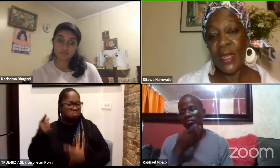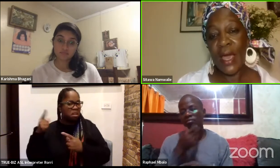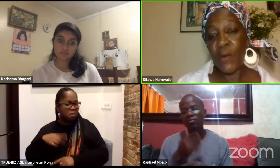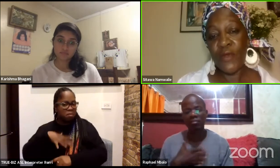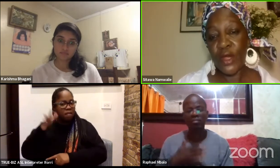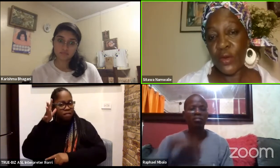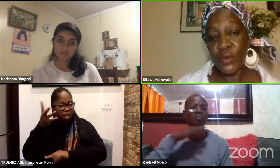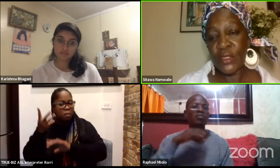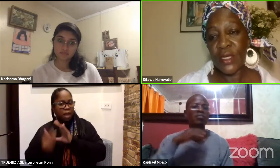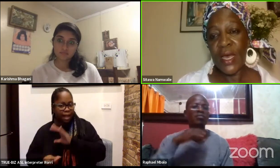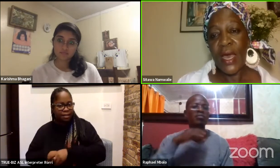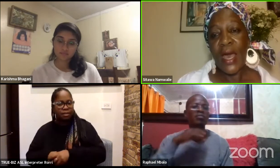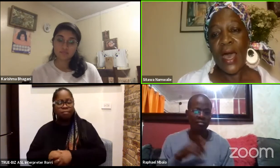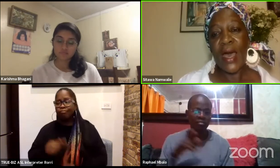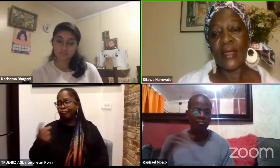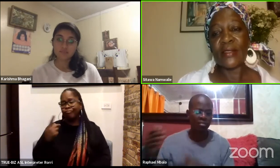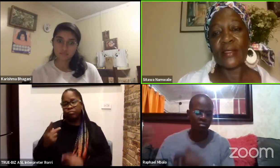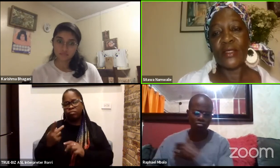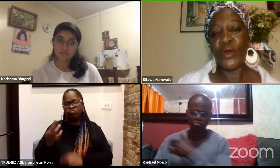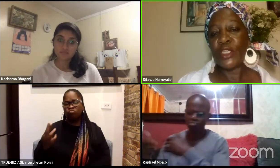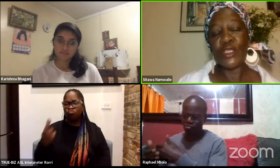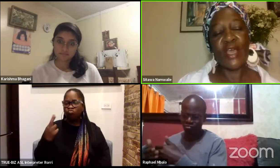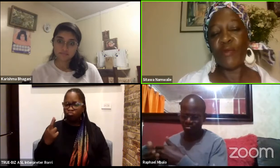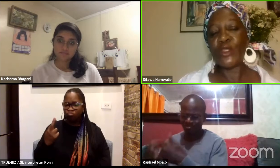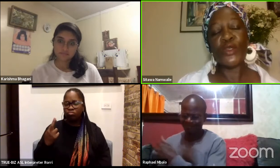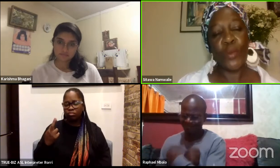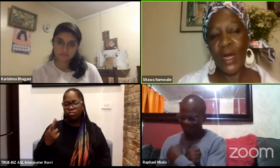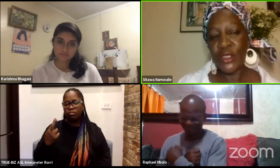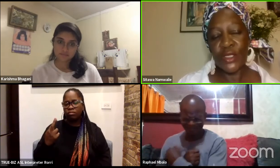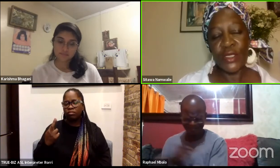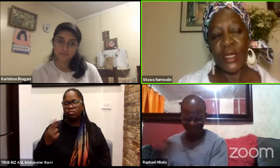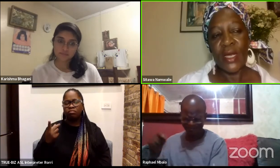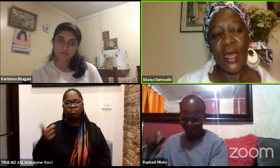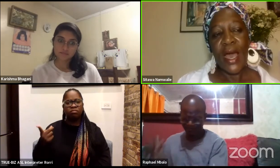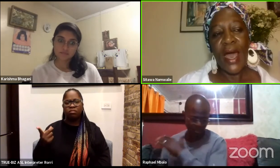He and I were very close and he just gave me so much,